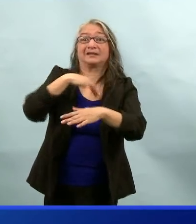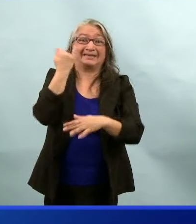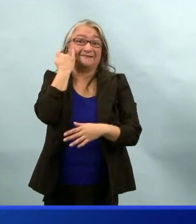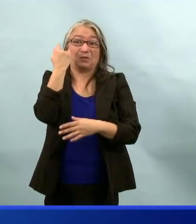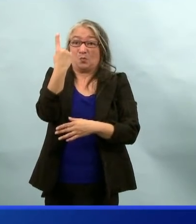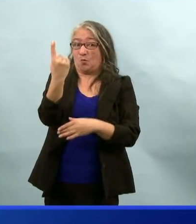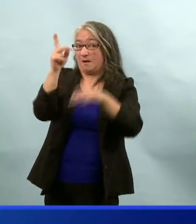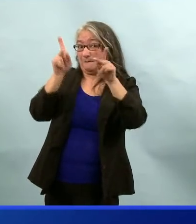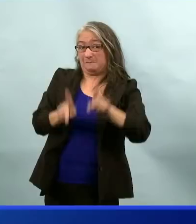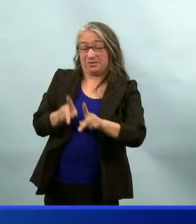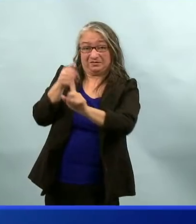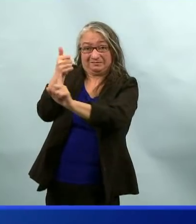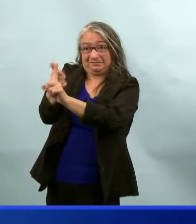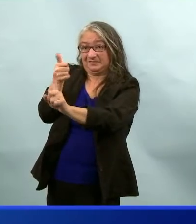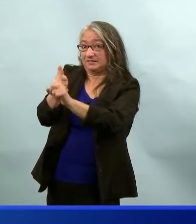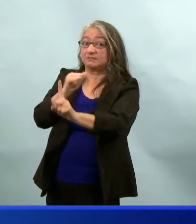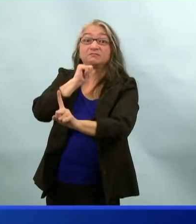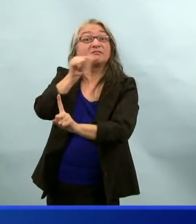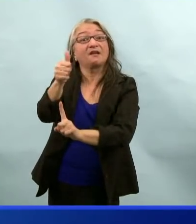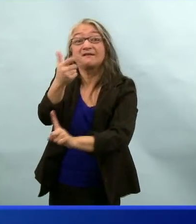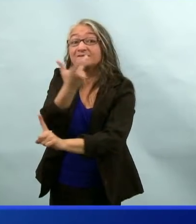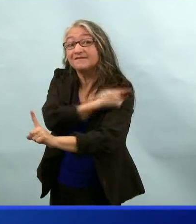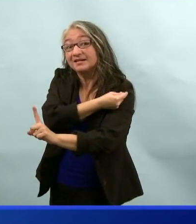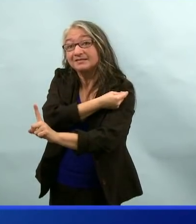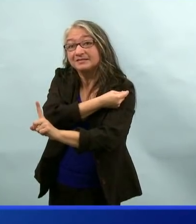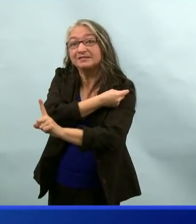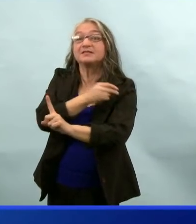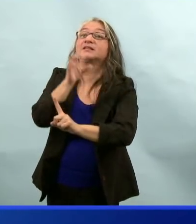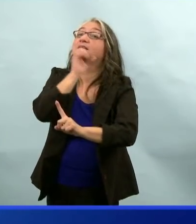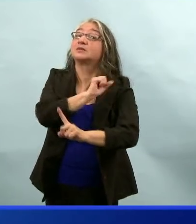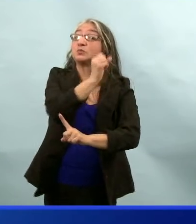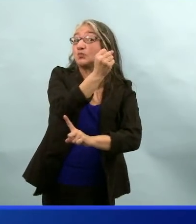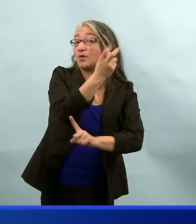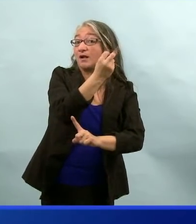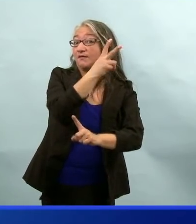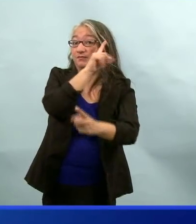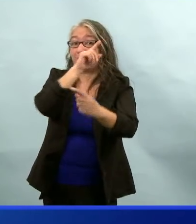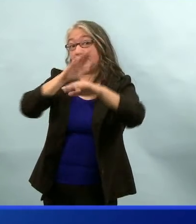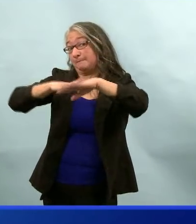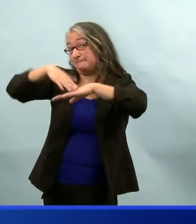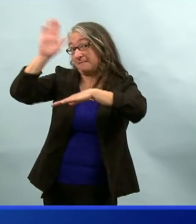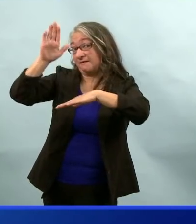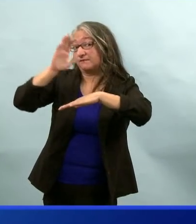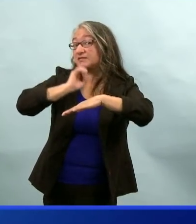eligible who's 12 and up then you need to limit that to one one household indoors and you could